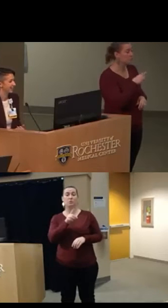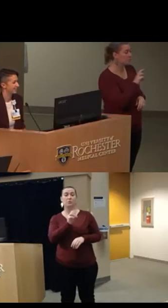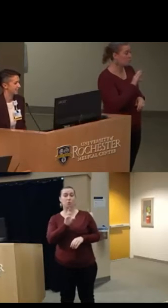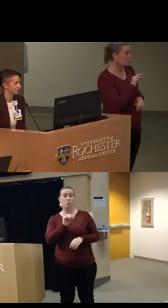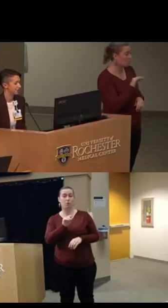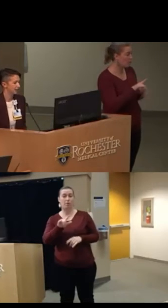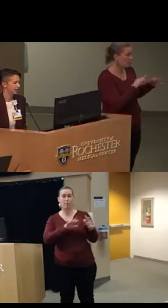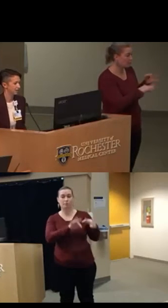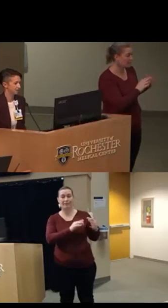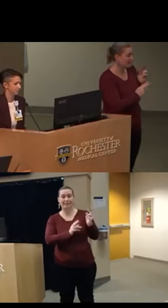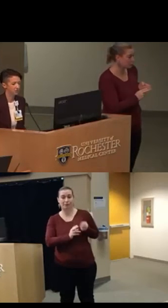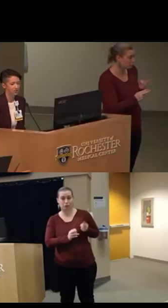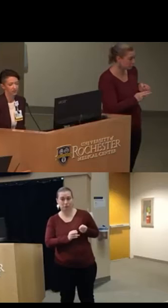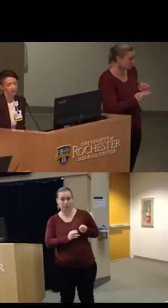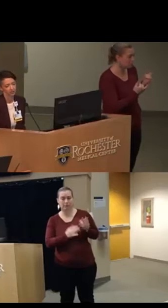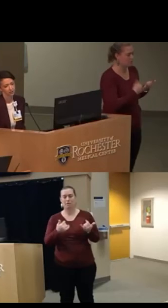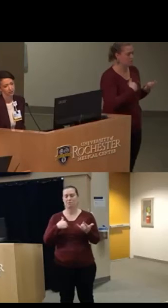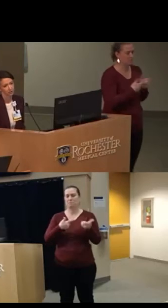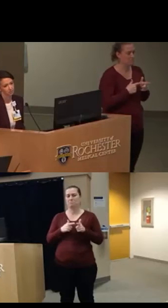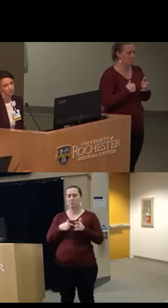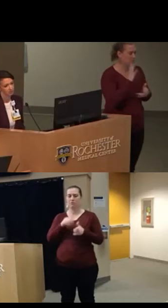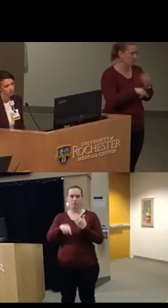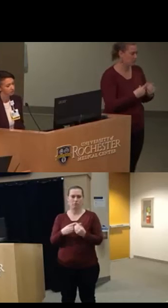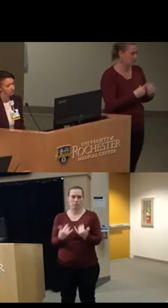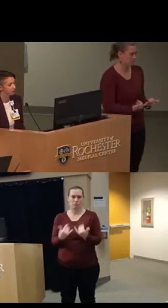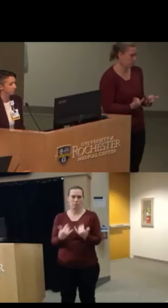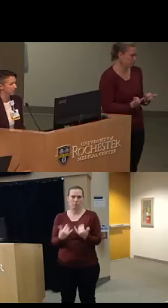and tell you about our four branches of our services that improve employee